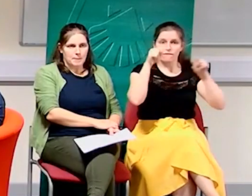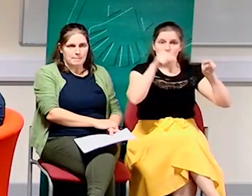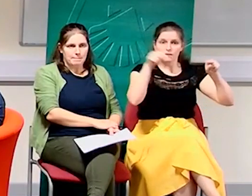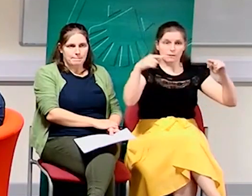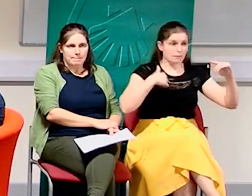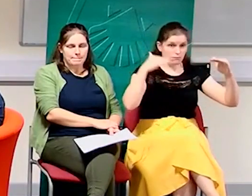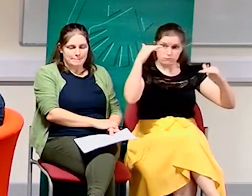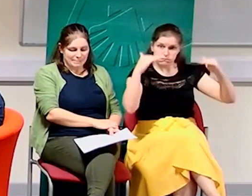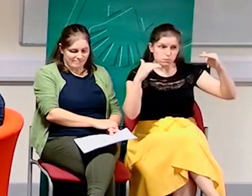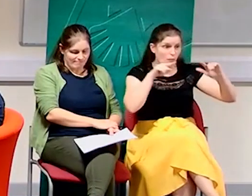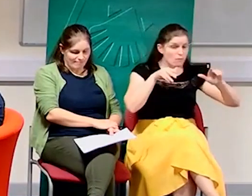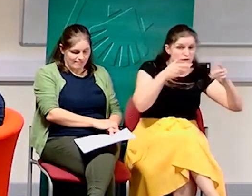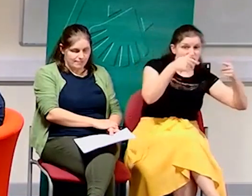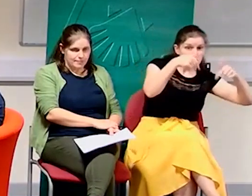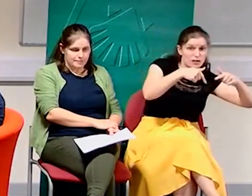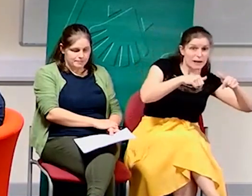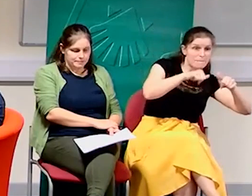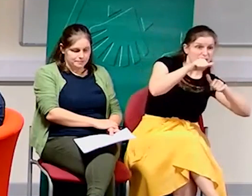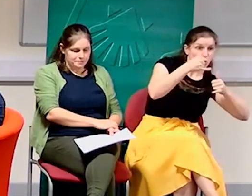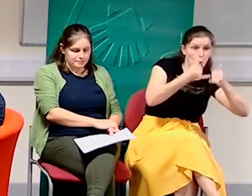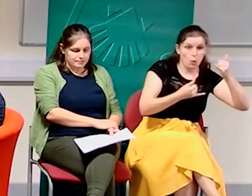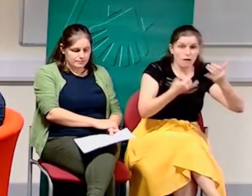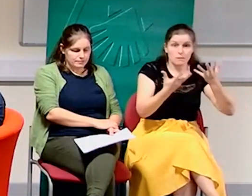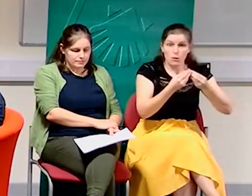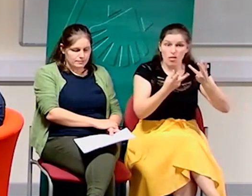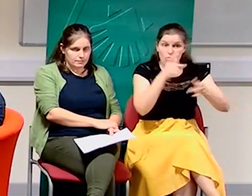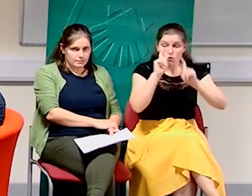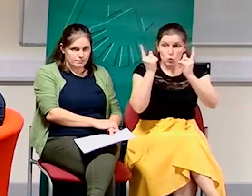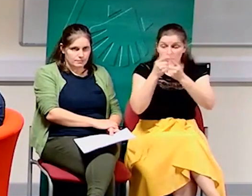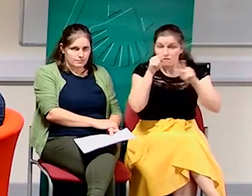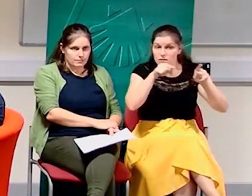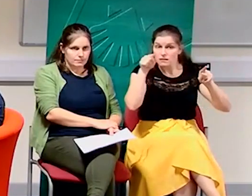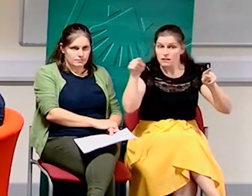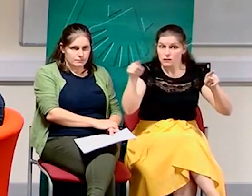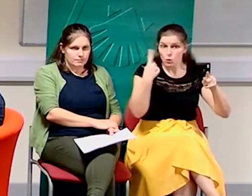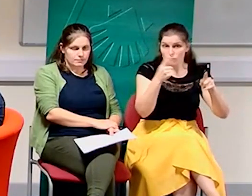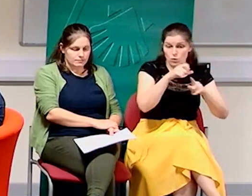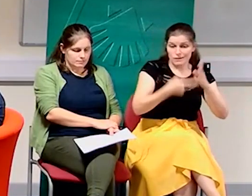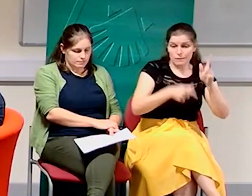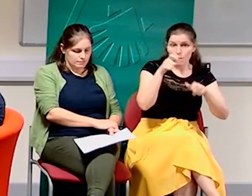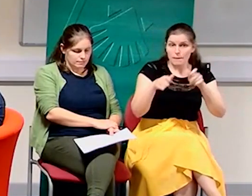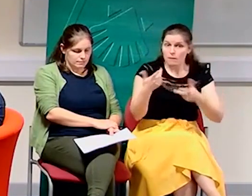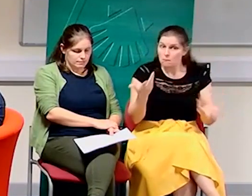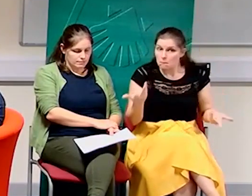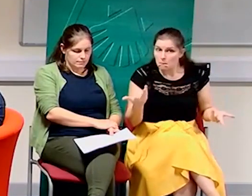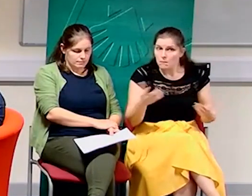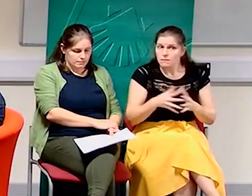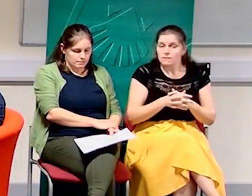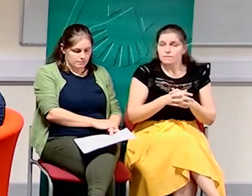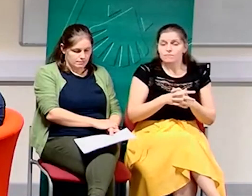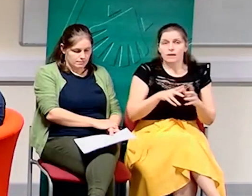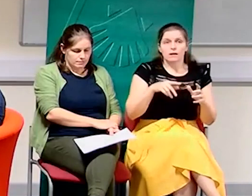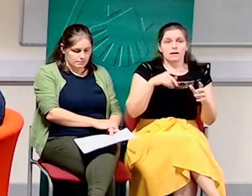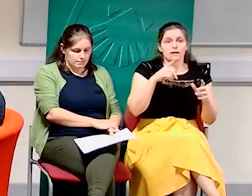the provision it makes um for people with different abilities um and and if not what